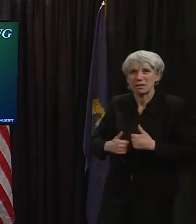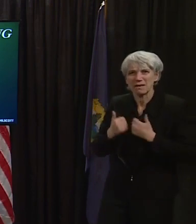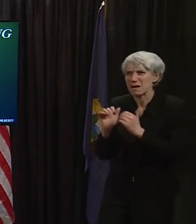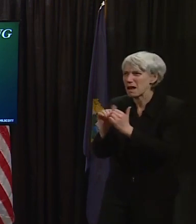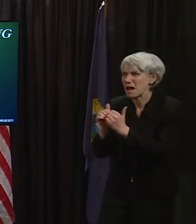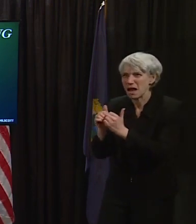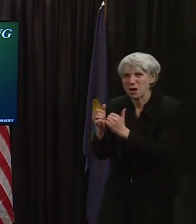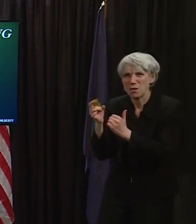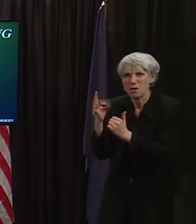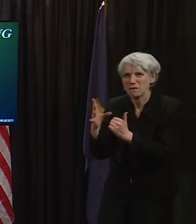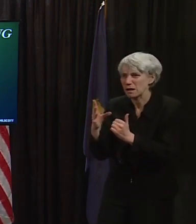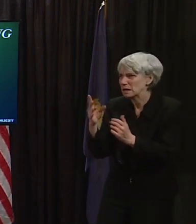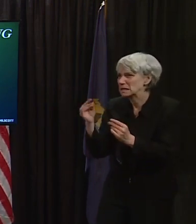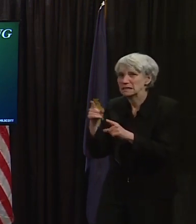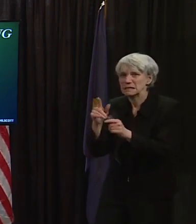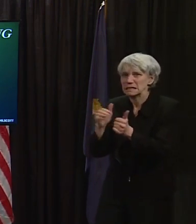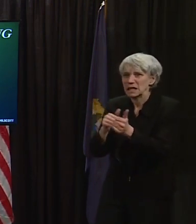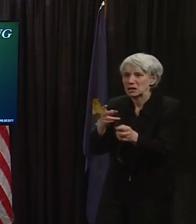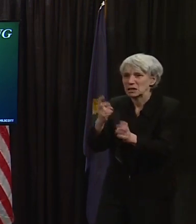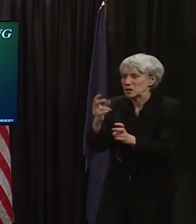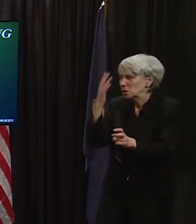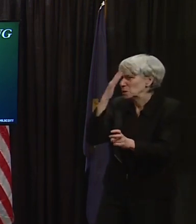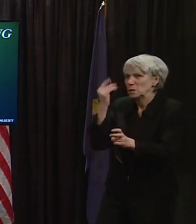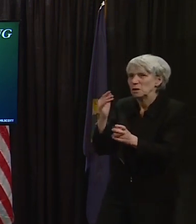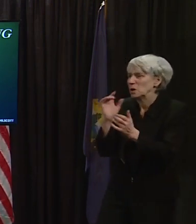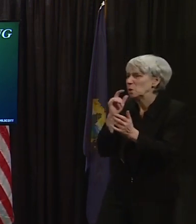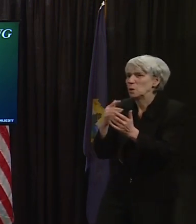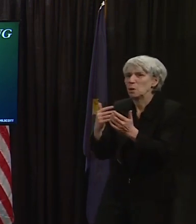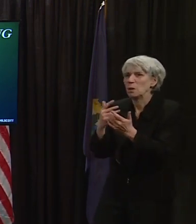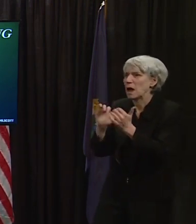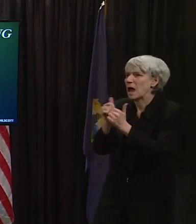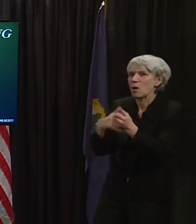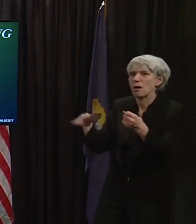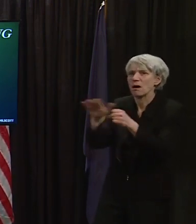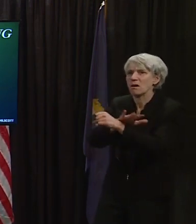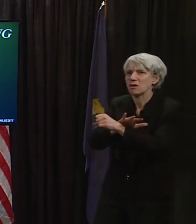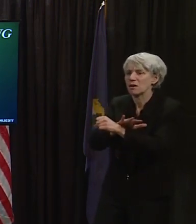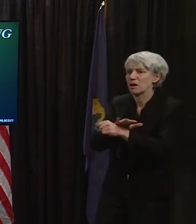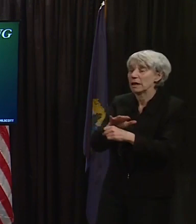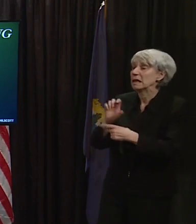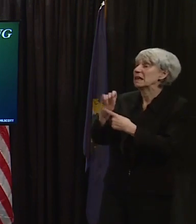out how to cover each other. Not for if we got sick, but presumably for when we did,